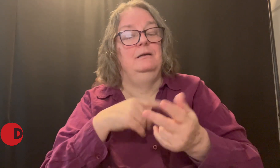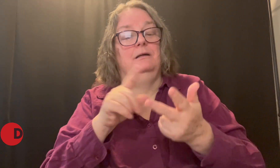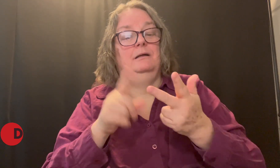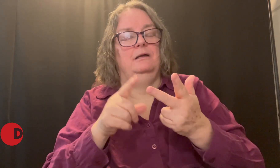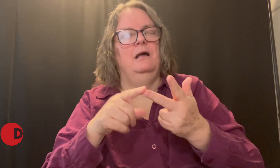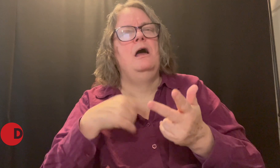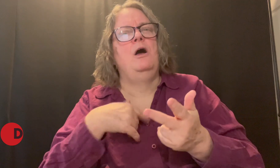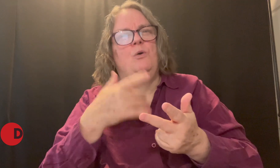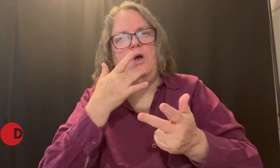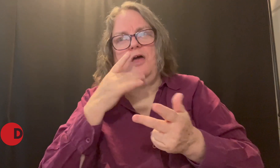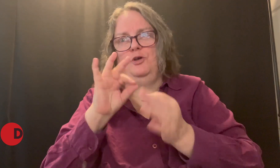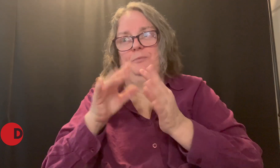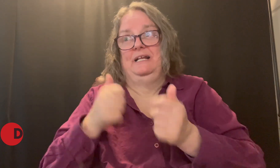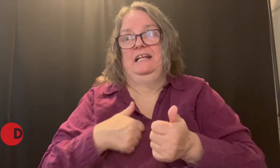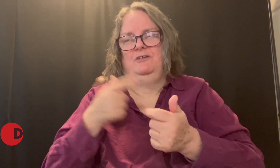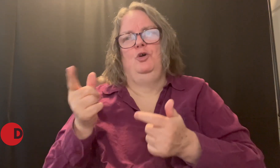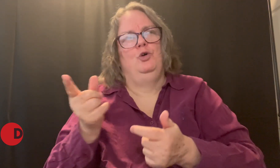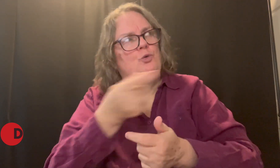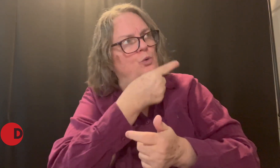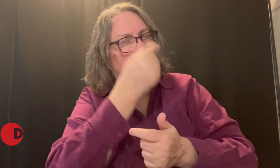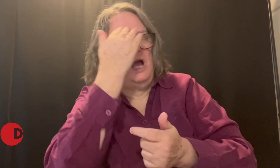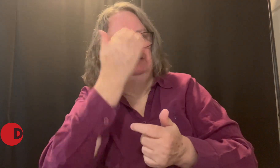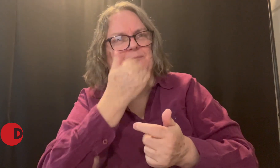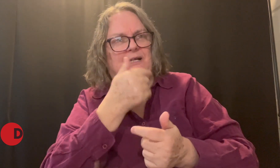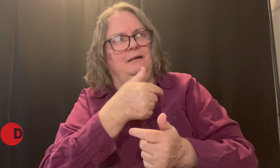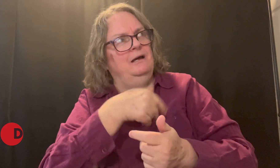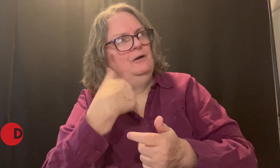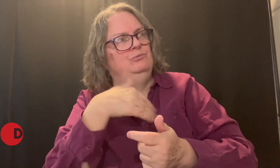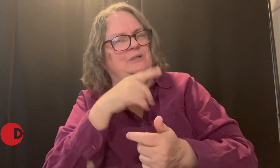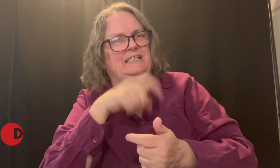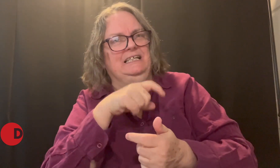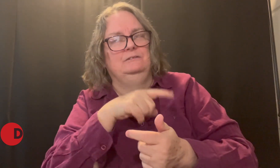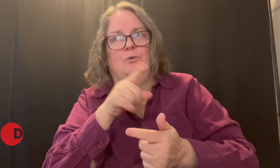who lives nearby go to a hospital that needs them,